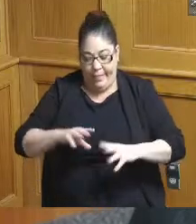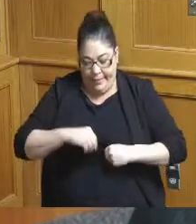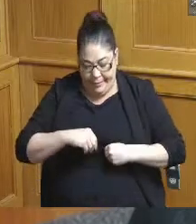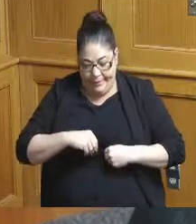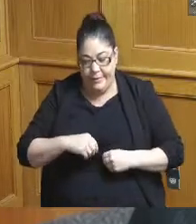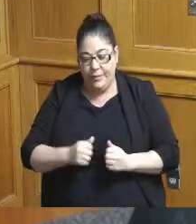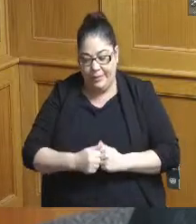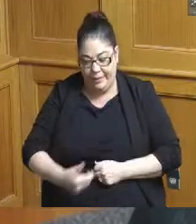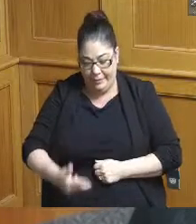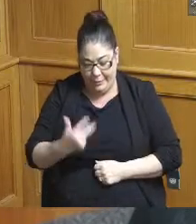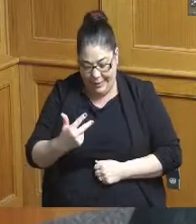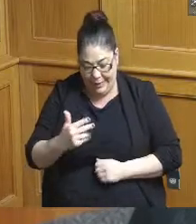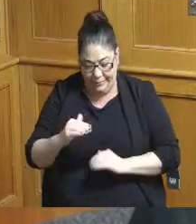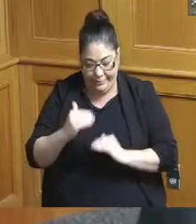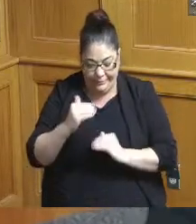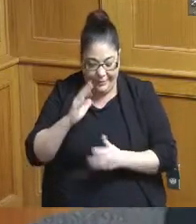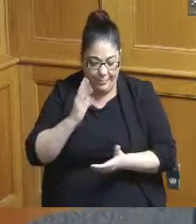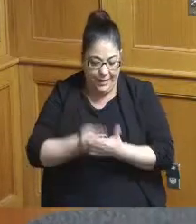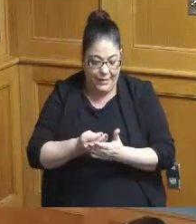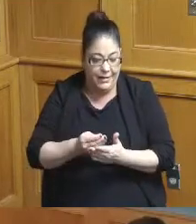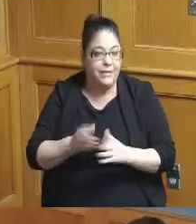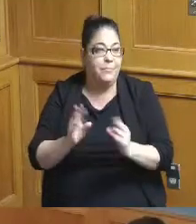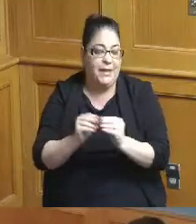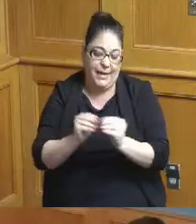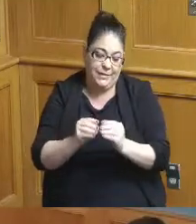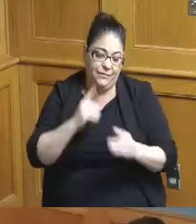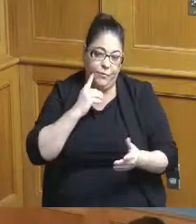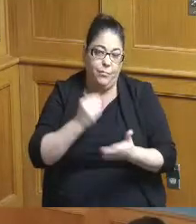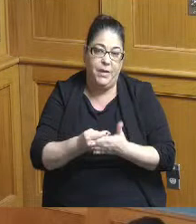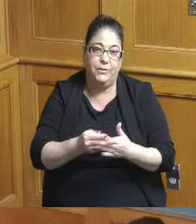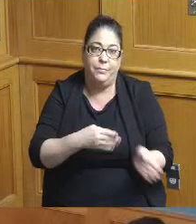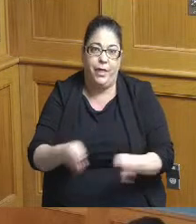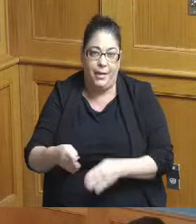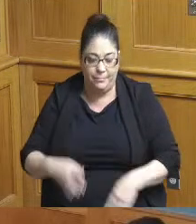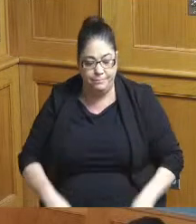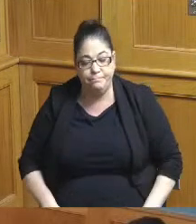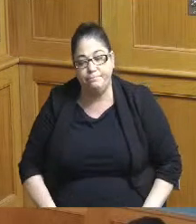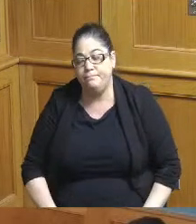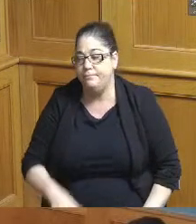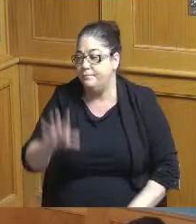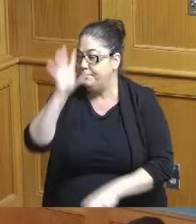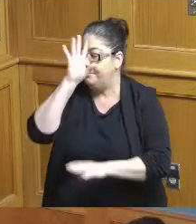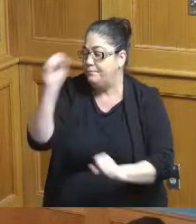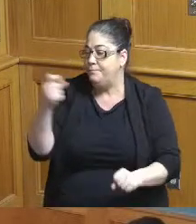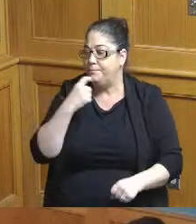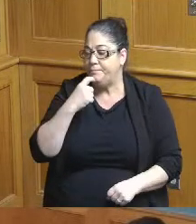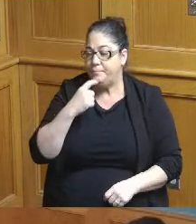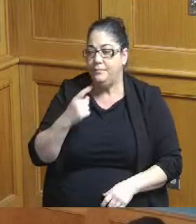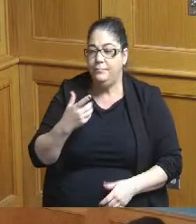scheduled and move on thank you thank you so much and as I said earlier whoever would like to call